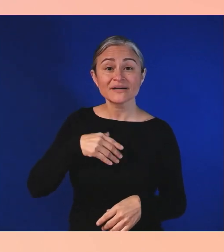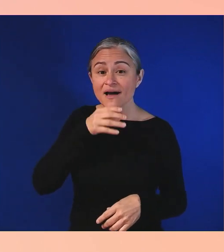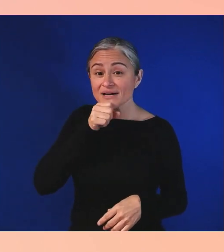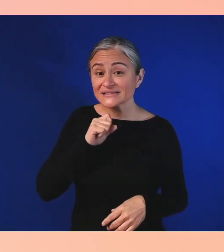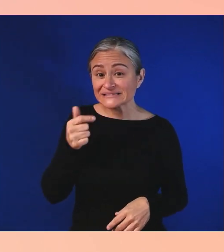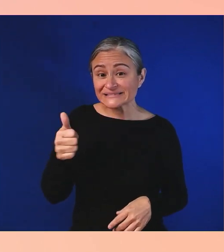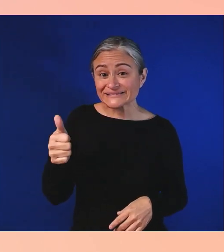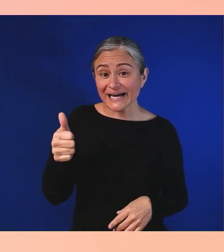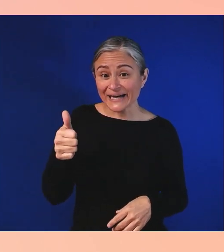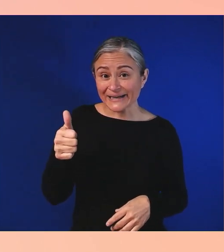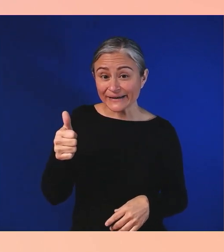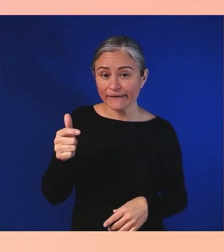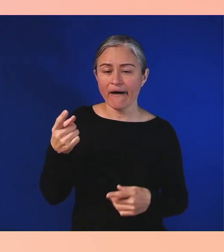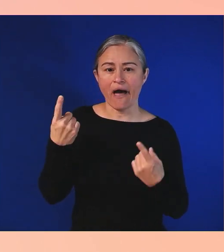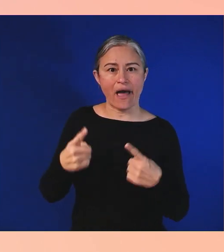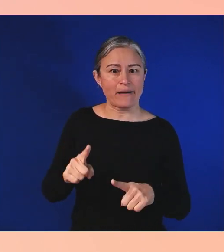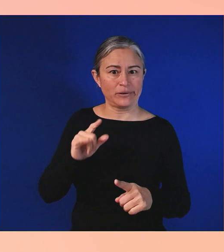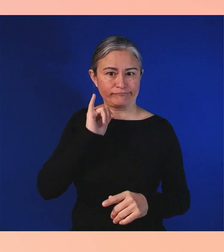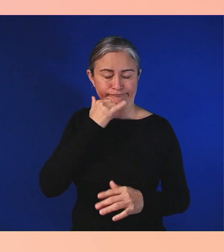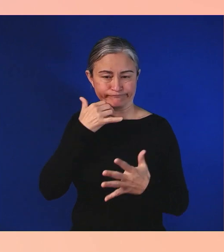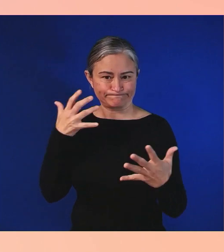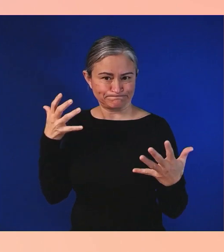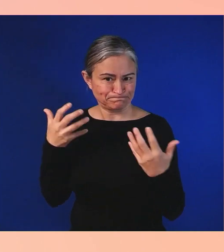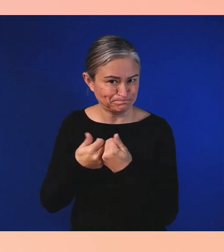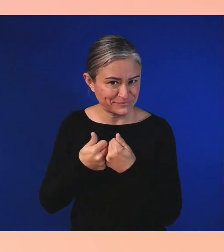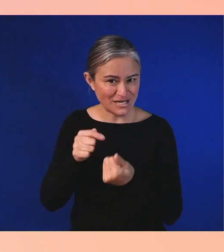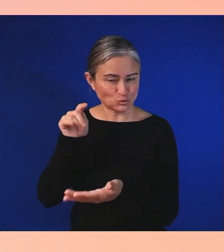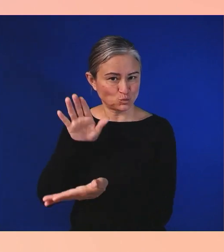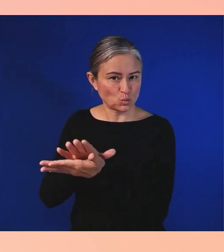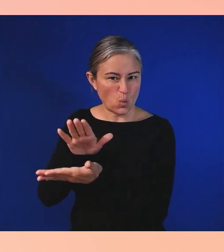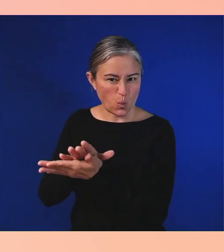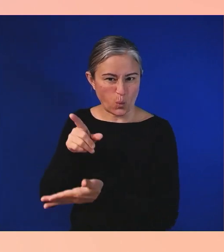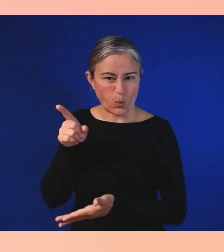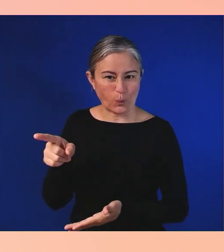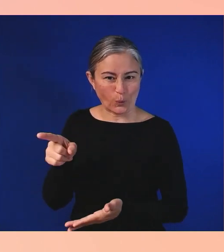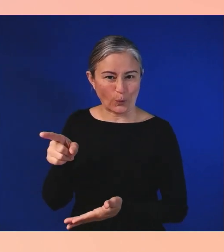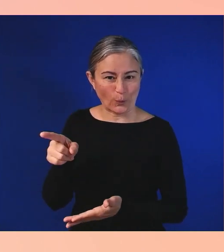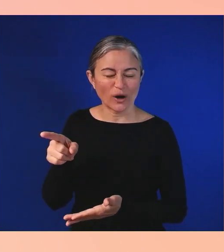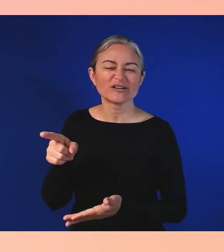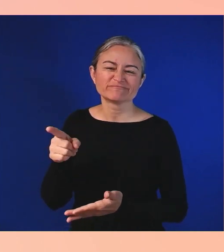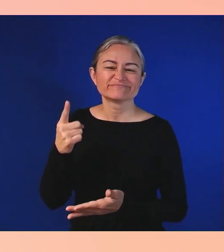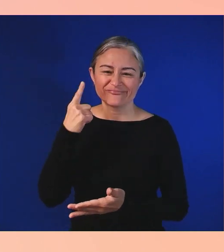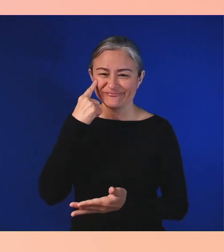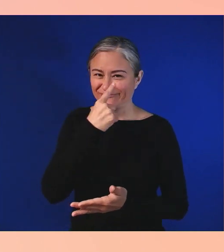But I had a lot of passion for technology and I believe that the technology